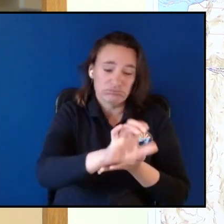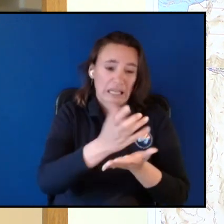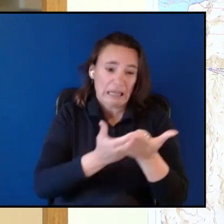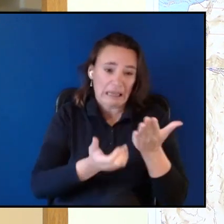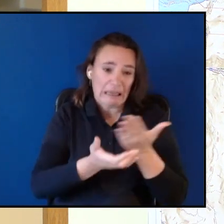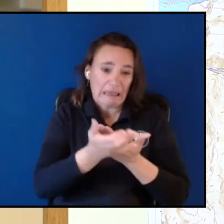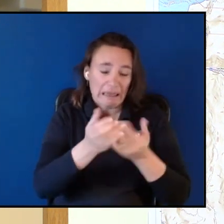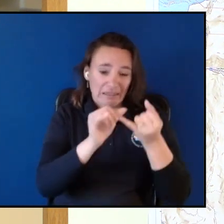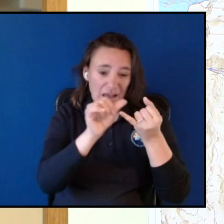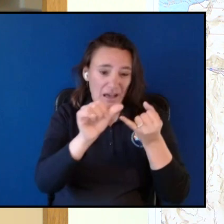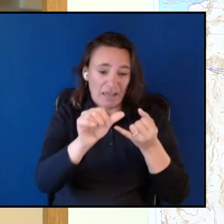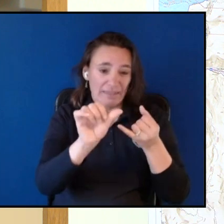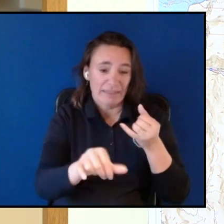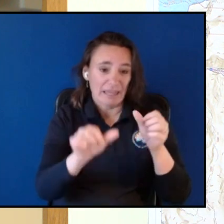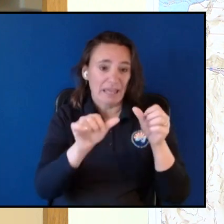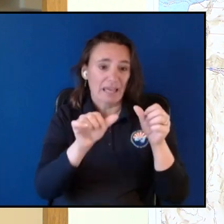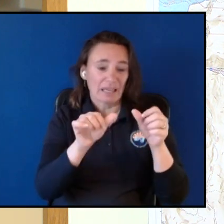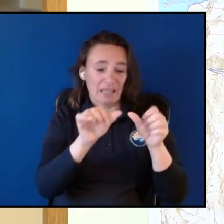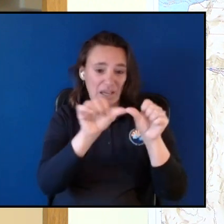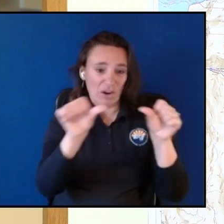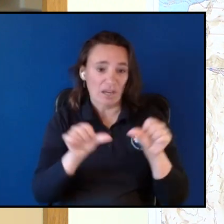whole edge. It's a matter of making sure that that edge is